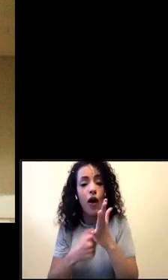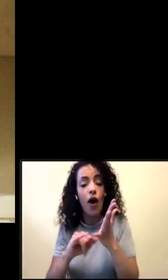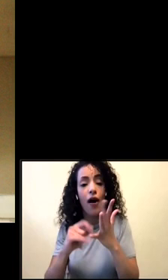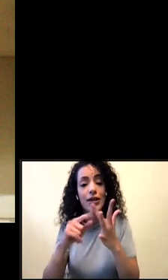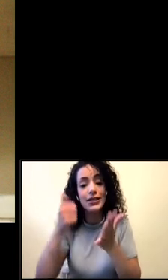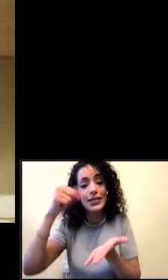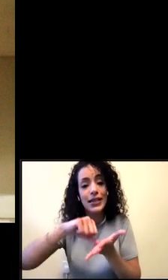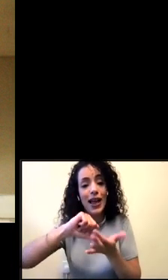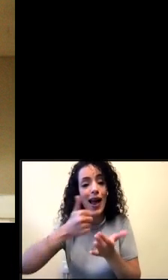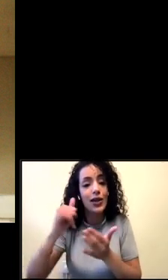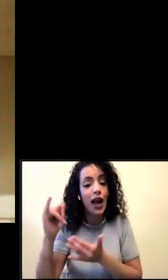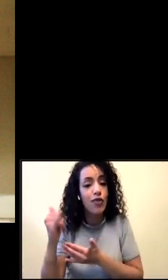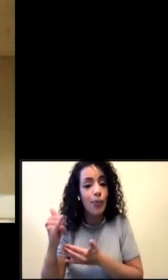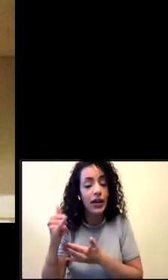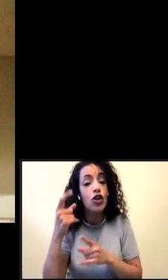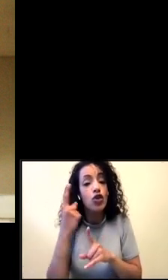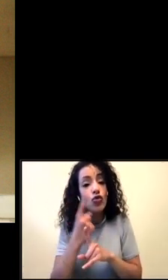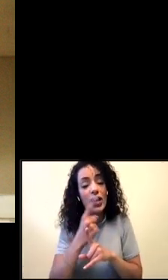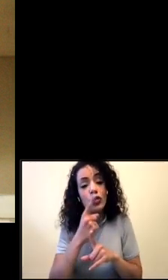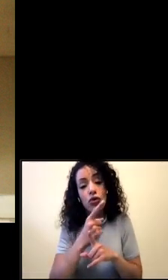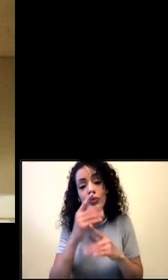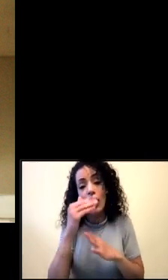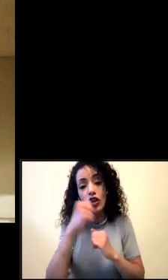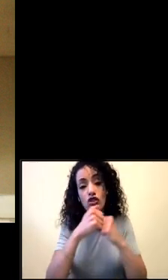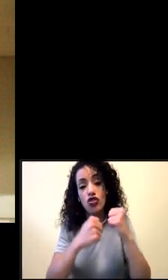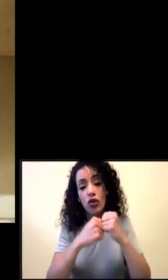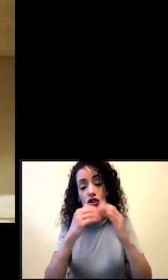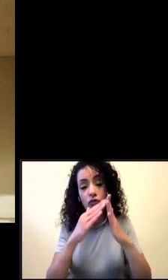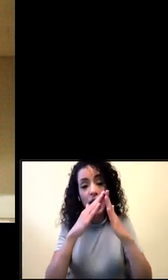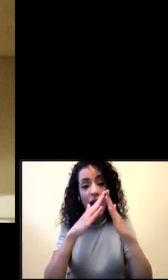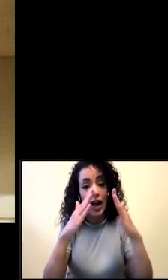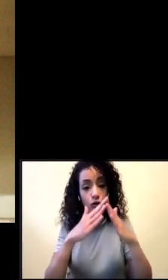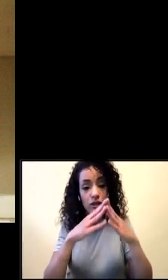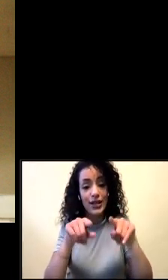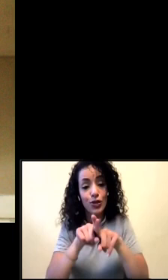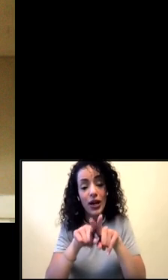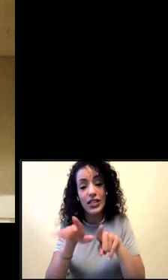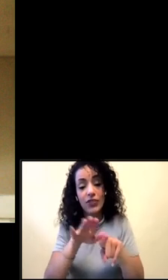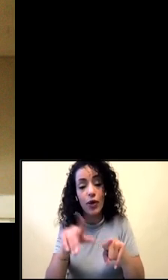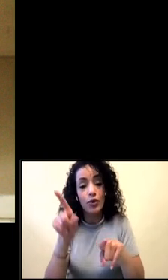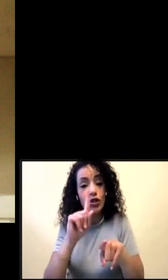the construction of that house. So imagine people carried these things across as well. And the last